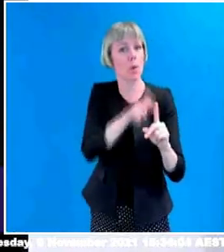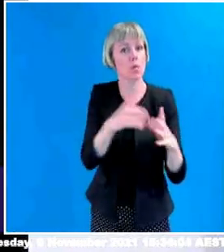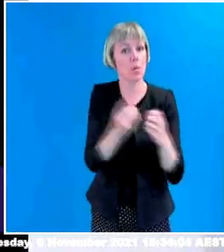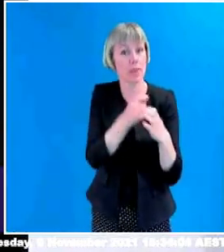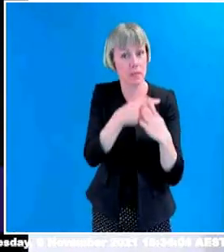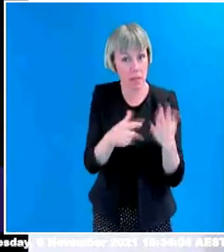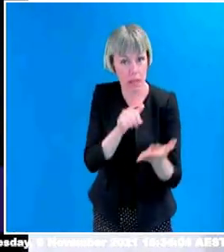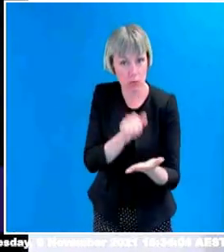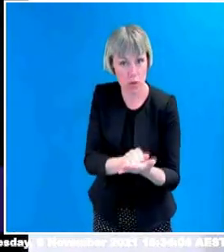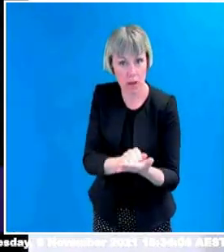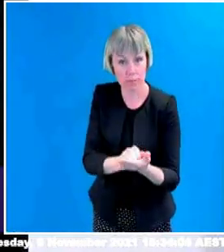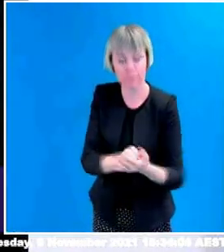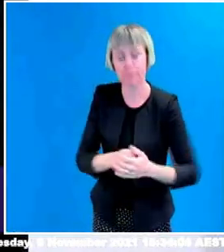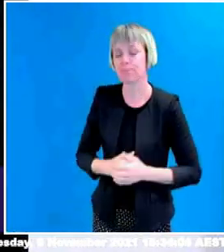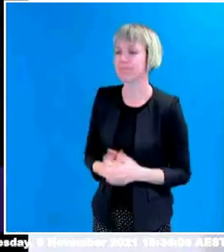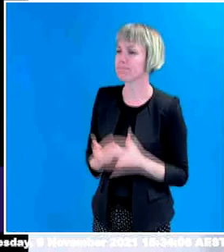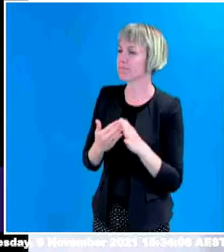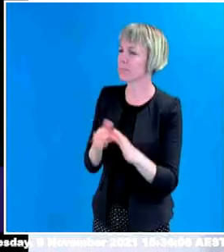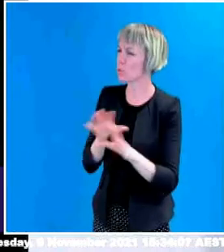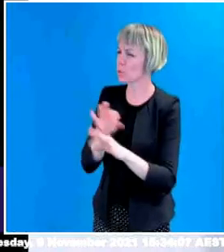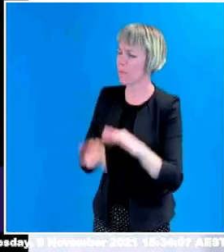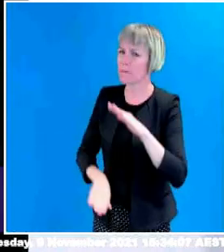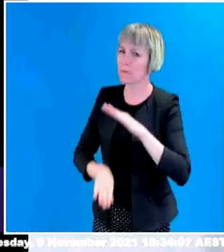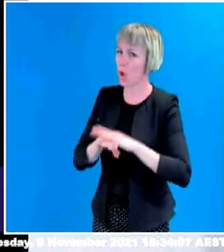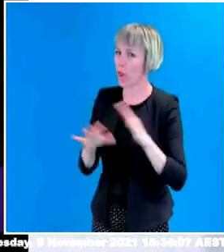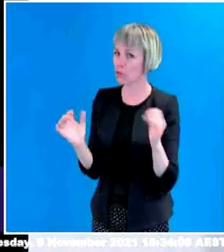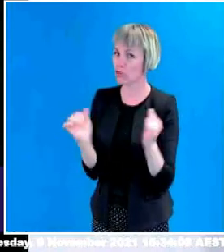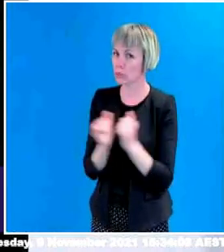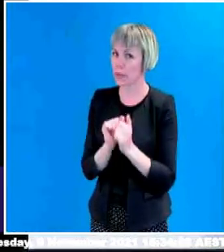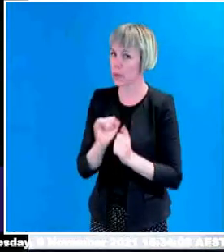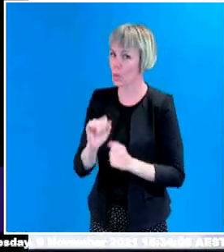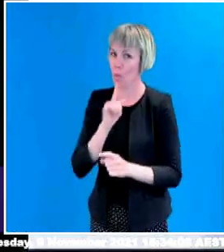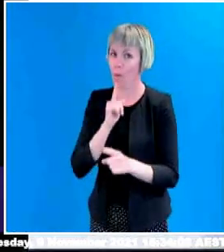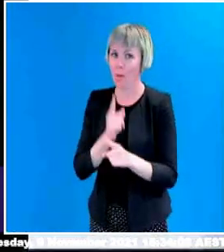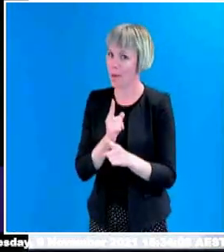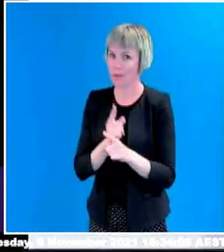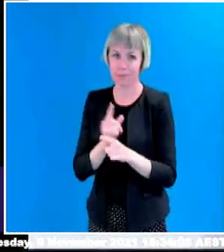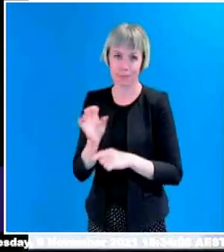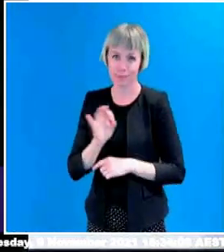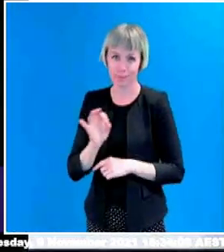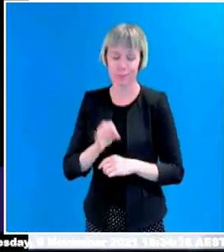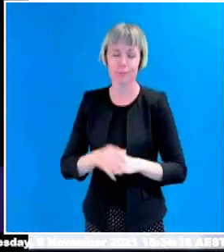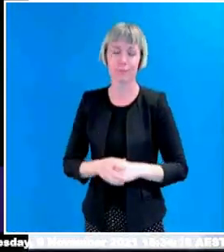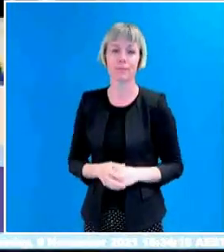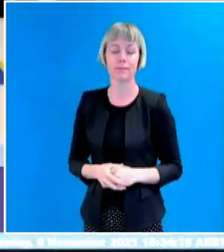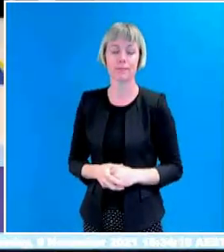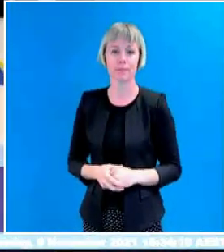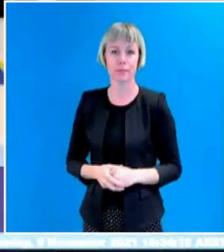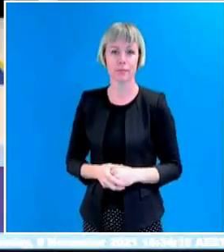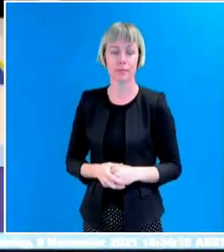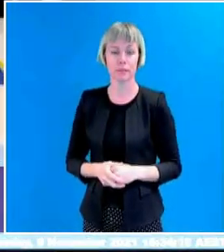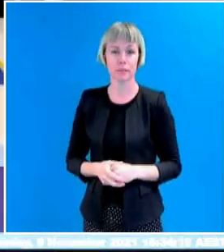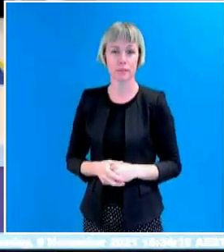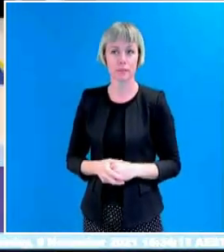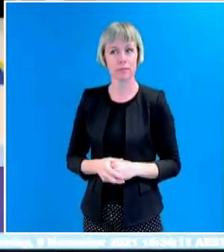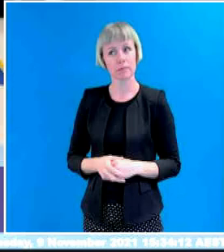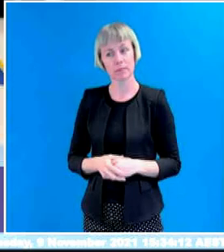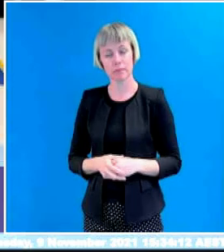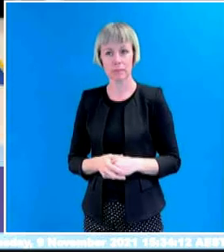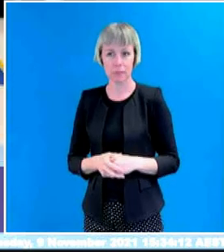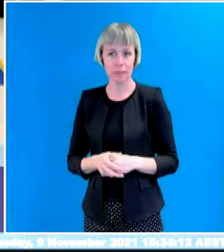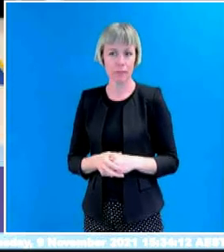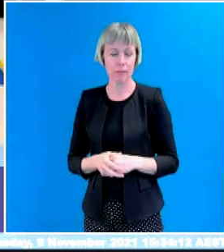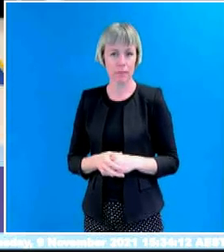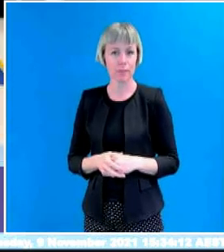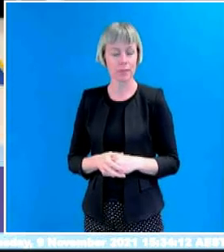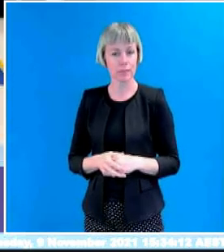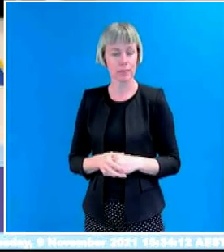In the discrimination context, of course, we have built in that reasonable